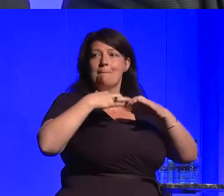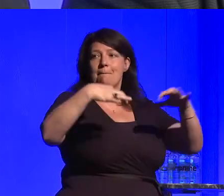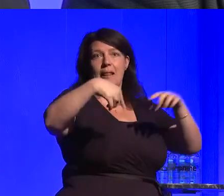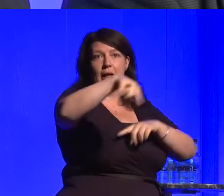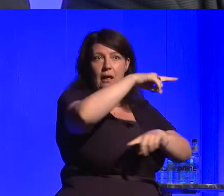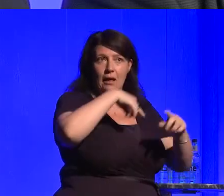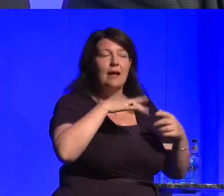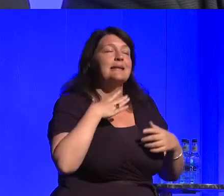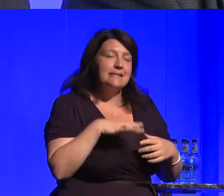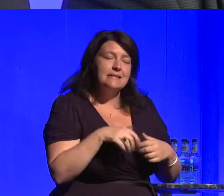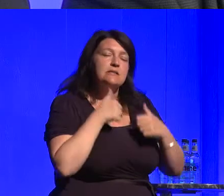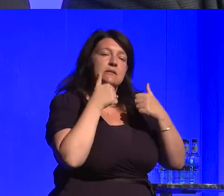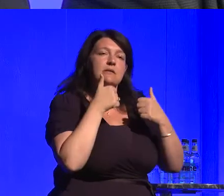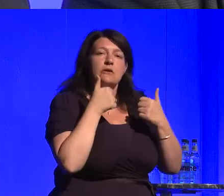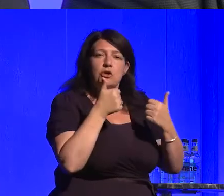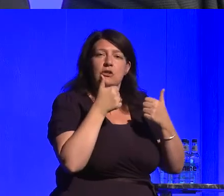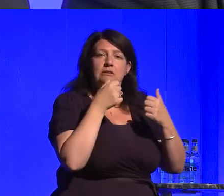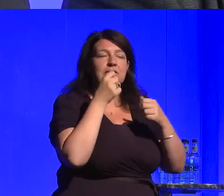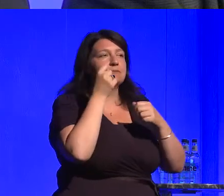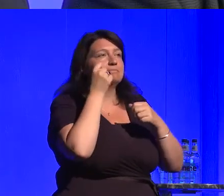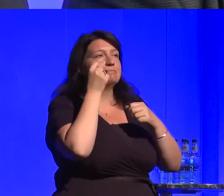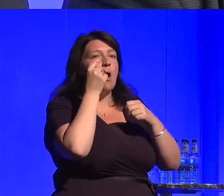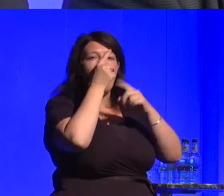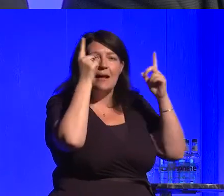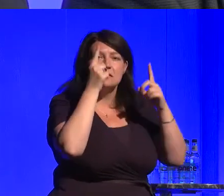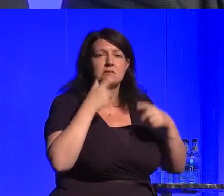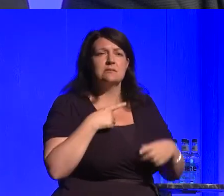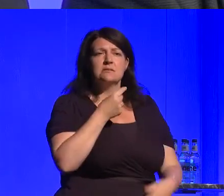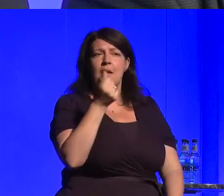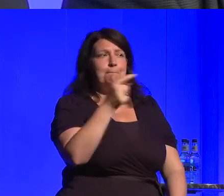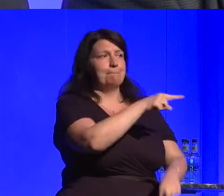The public are not aware of some of the issues that they will face.